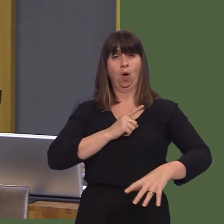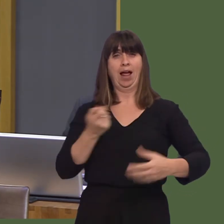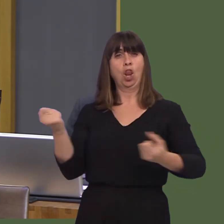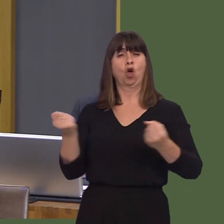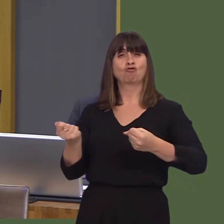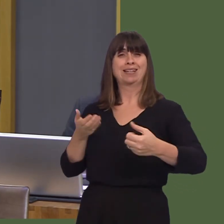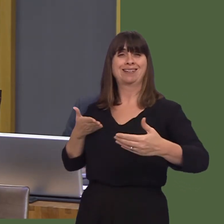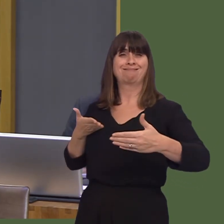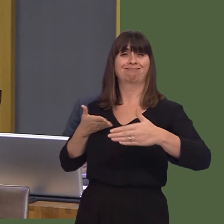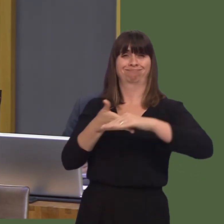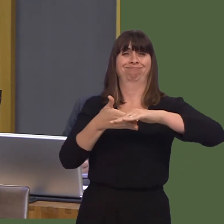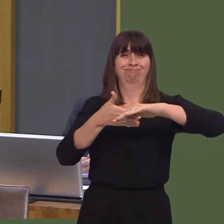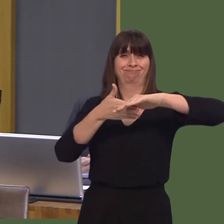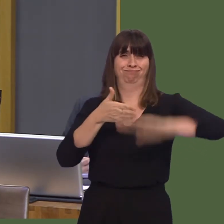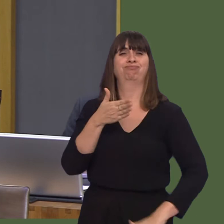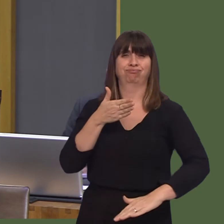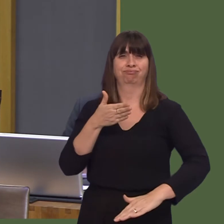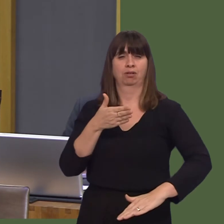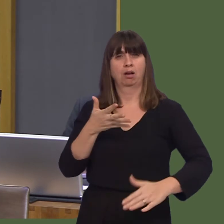it, and made the structure unsafe.